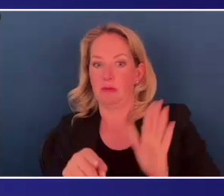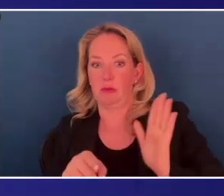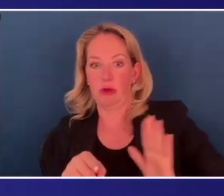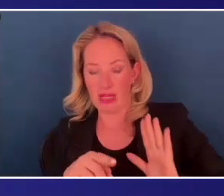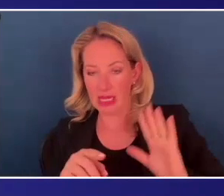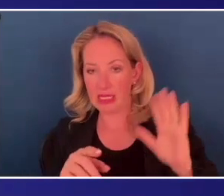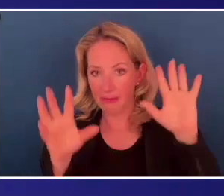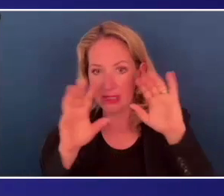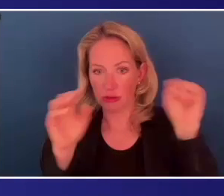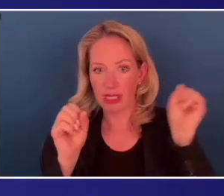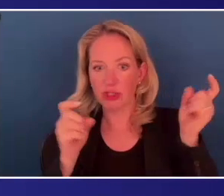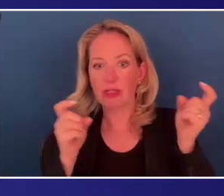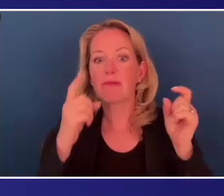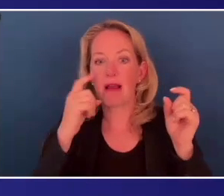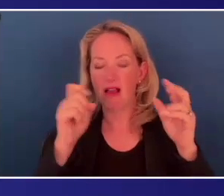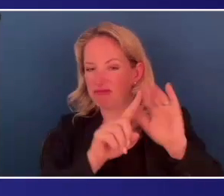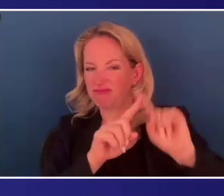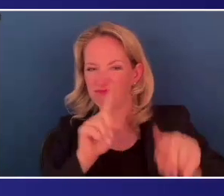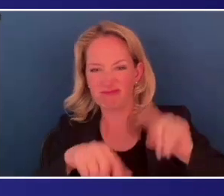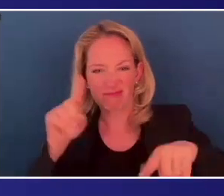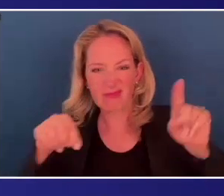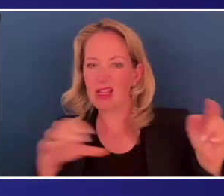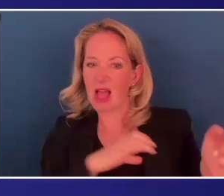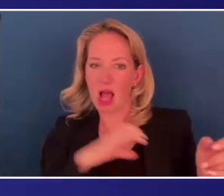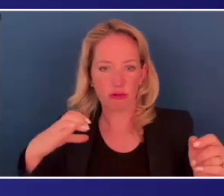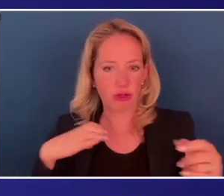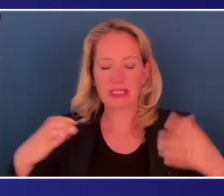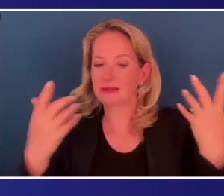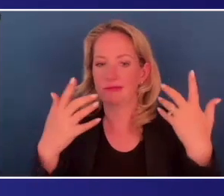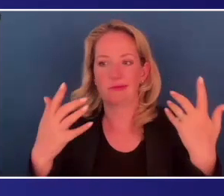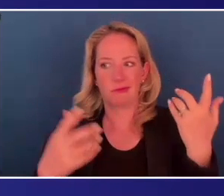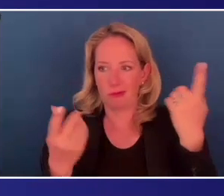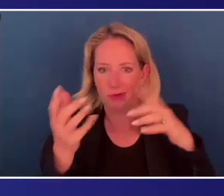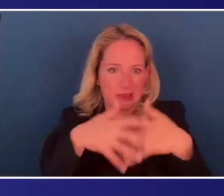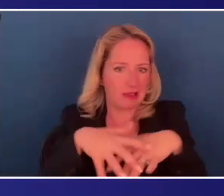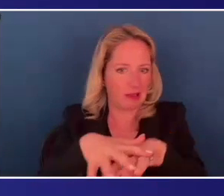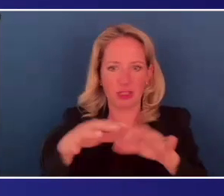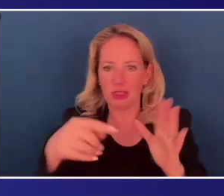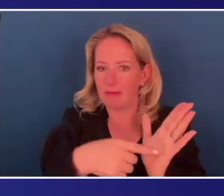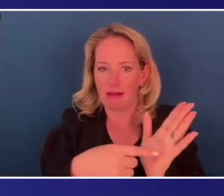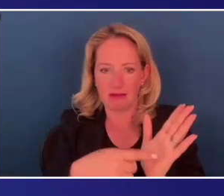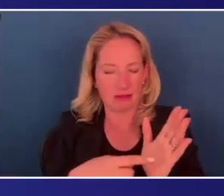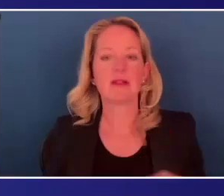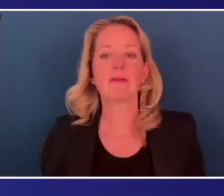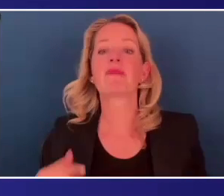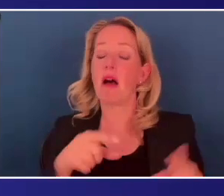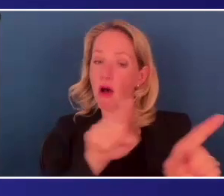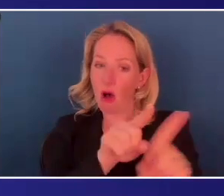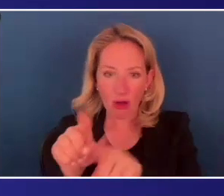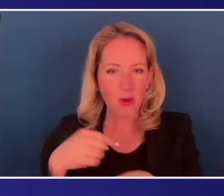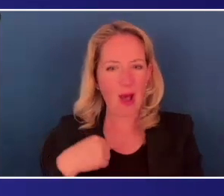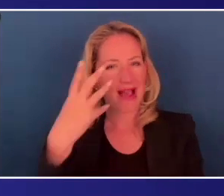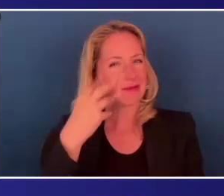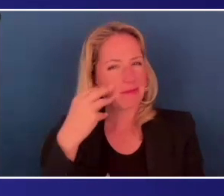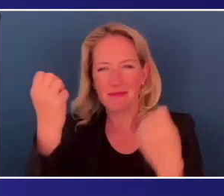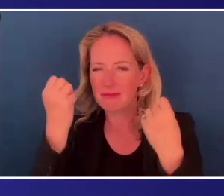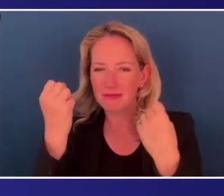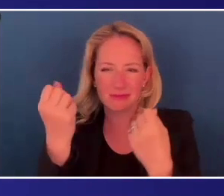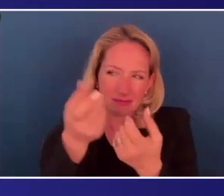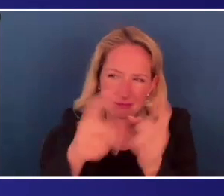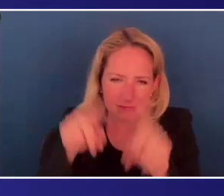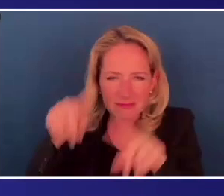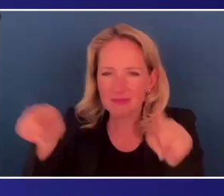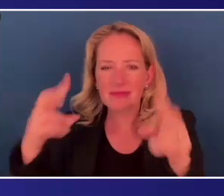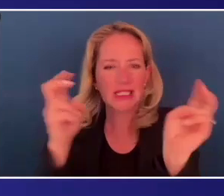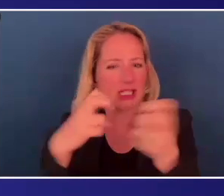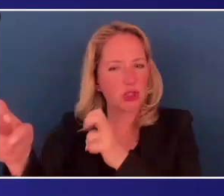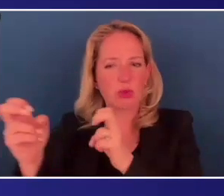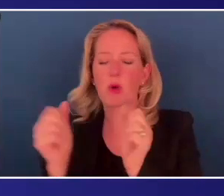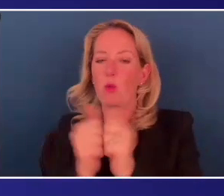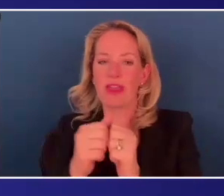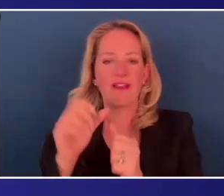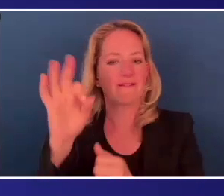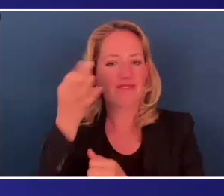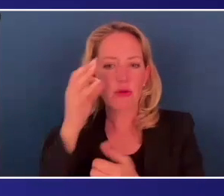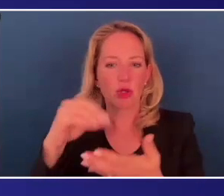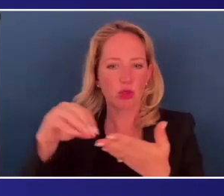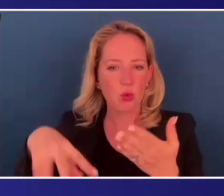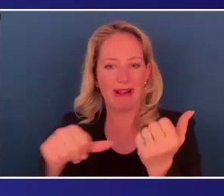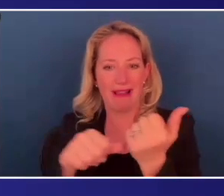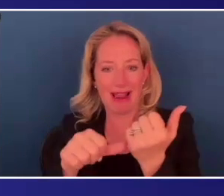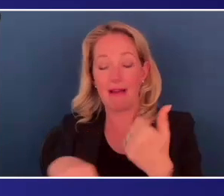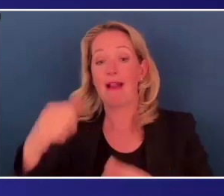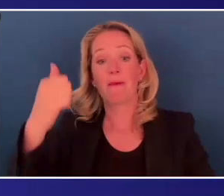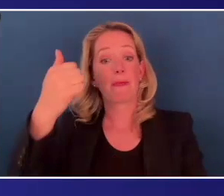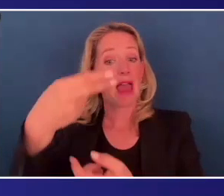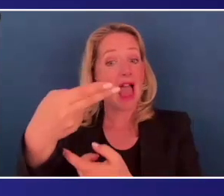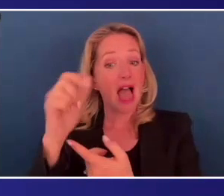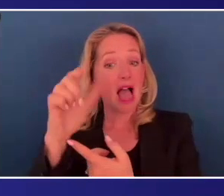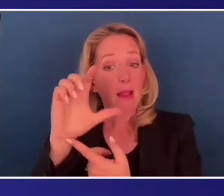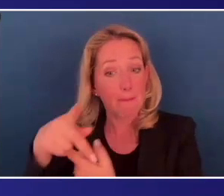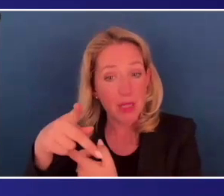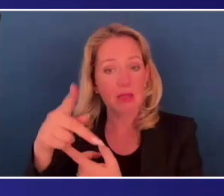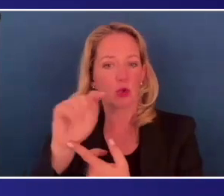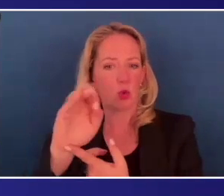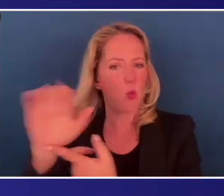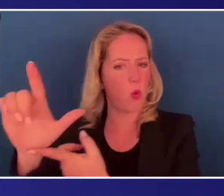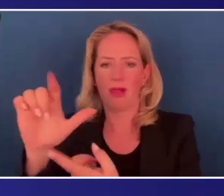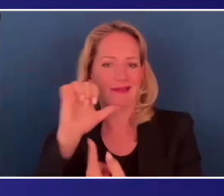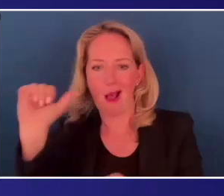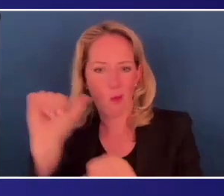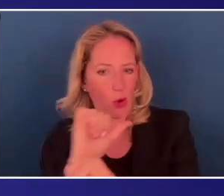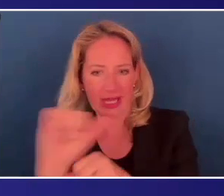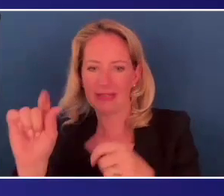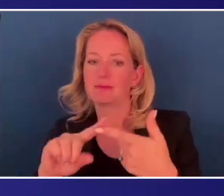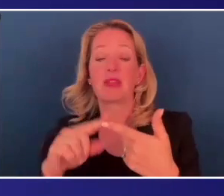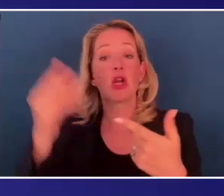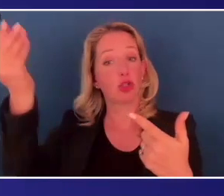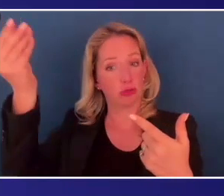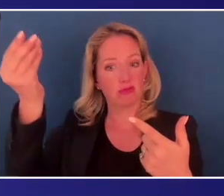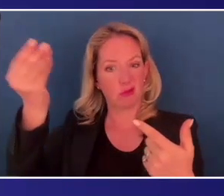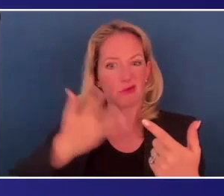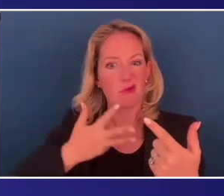Because of various congressional budget reconciliation bills that were voted on. Additionally, I've experienced various issues with federal student aid, including the help tool not working and being told that there was missing information on my PSLF forms when this was not the case.